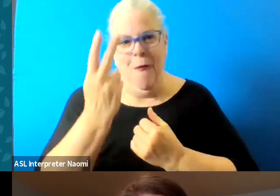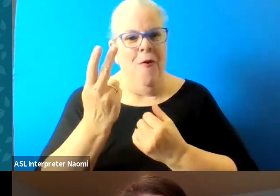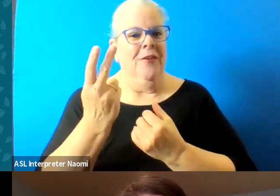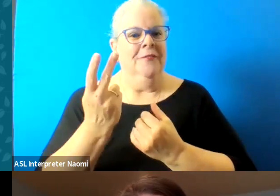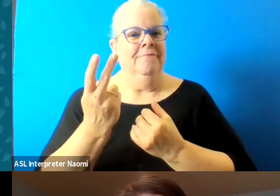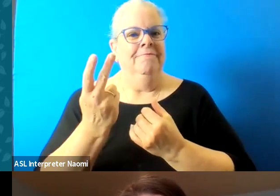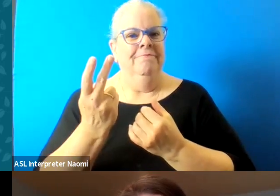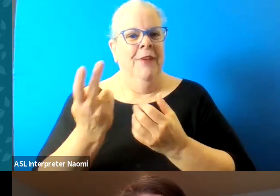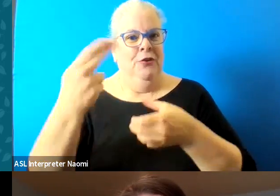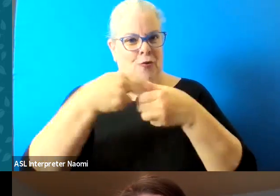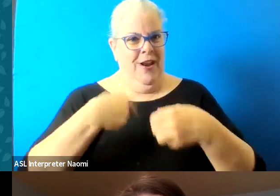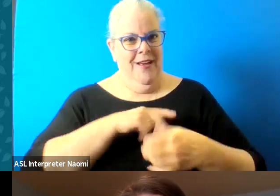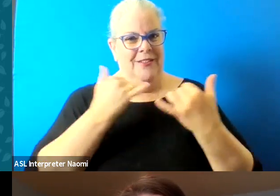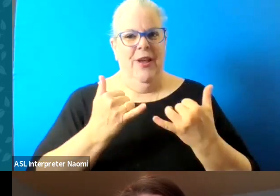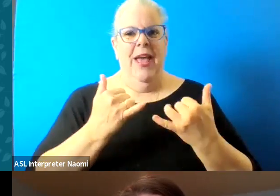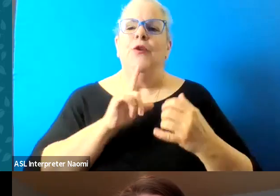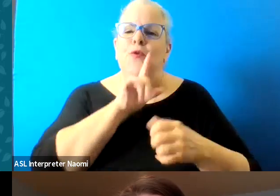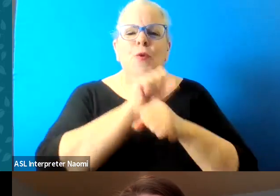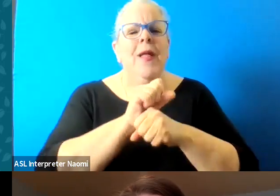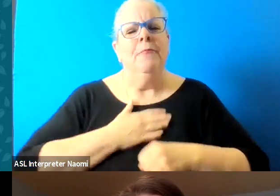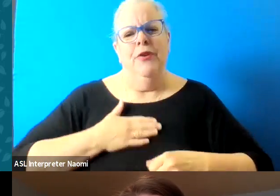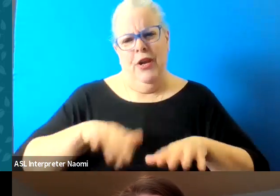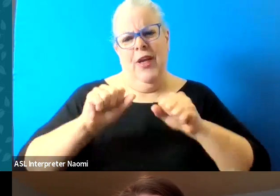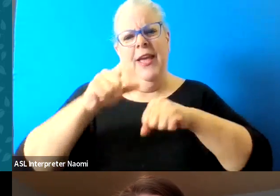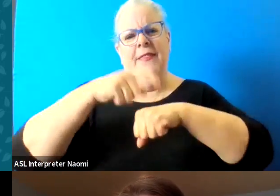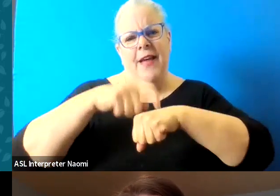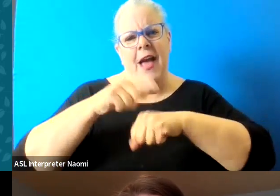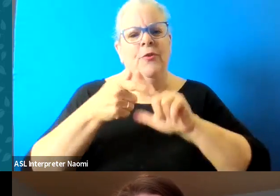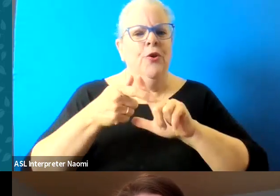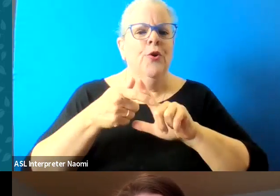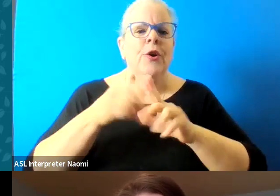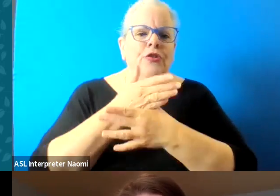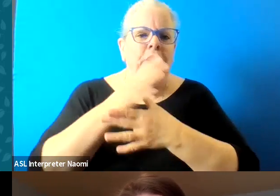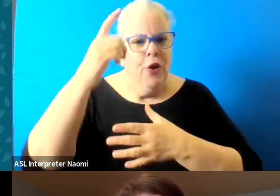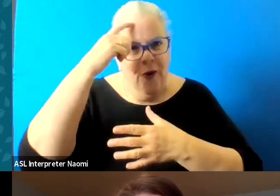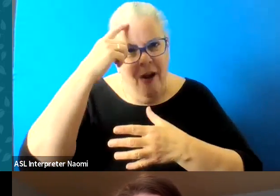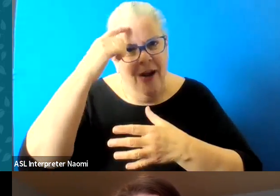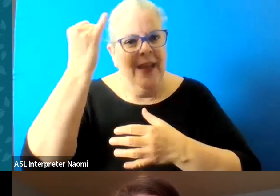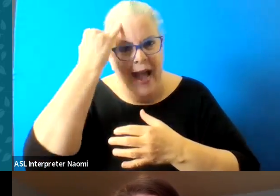And we truly appreciate you taking the time to speak with us and sharing your thoughts and ideas around disability-related issues